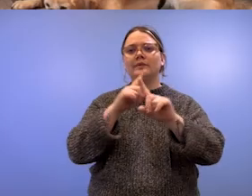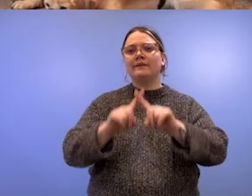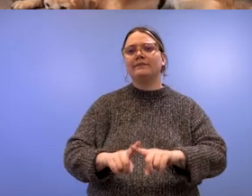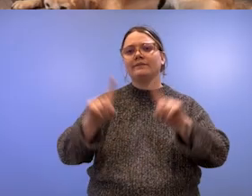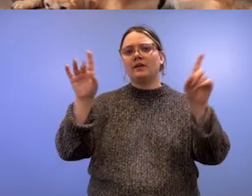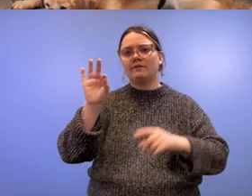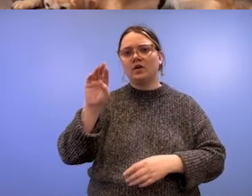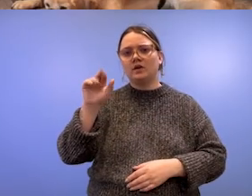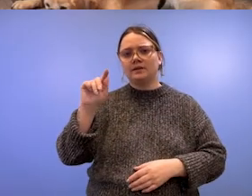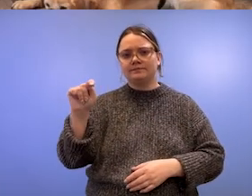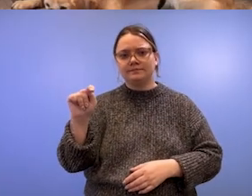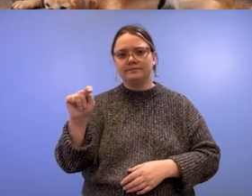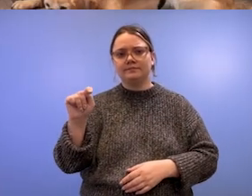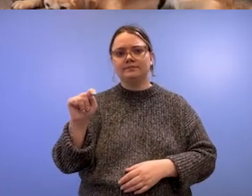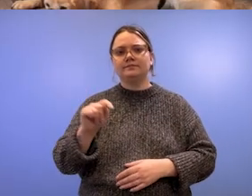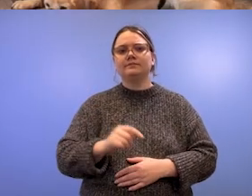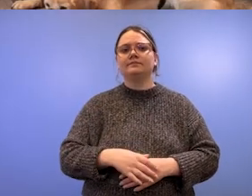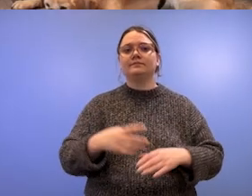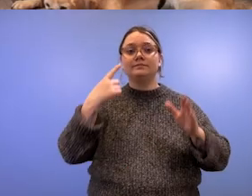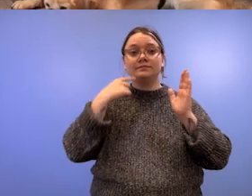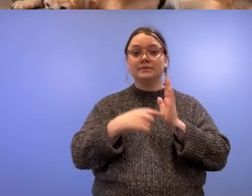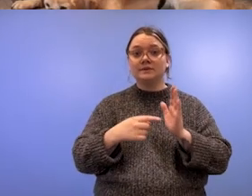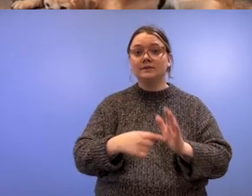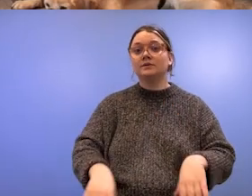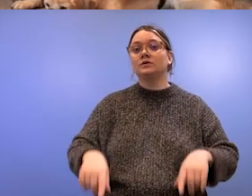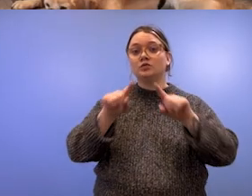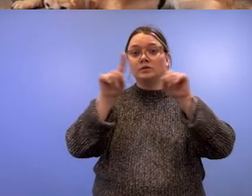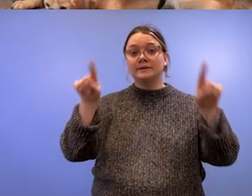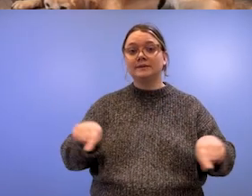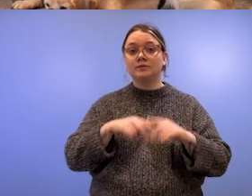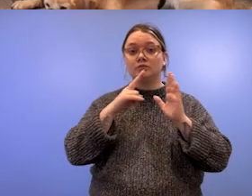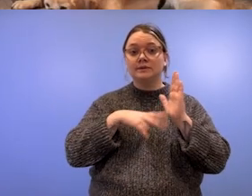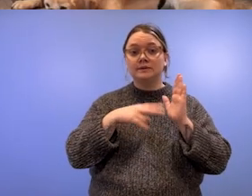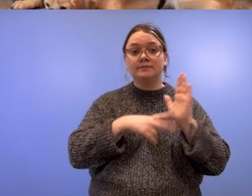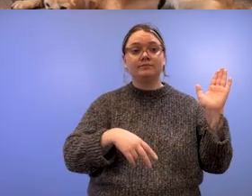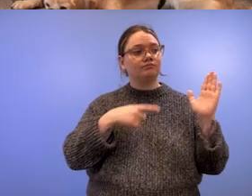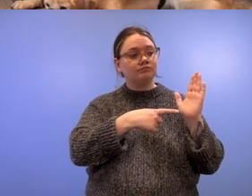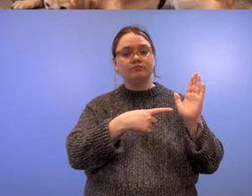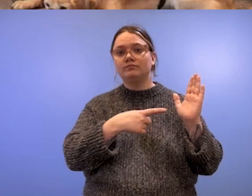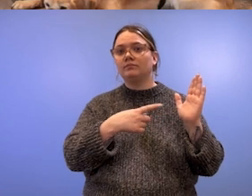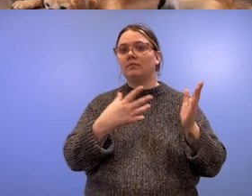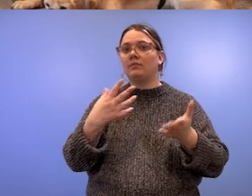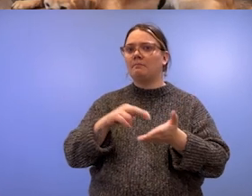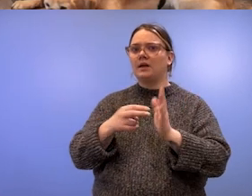alternative text when using images so that screen reader users do not miss necessary information.